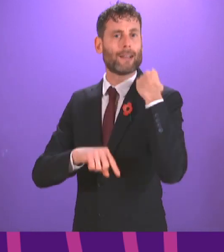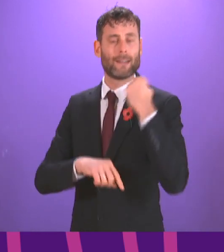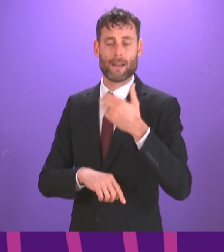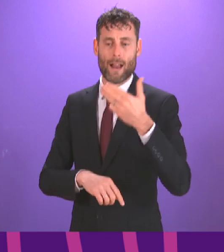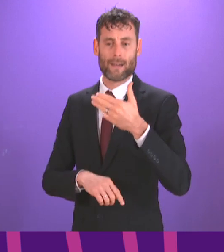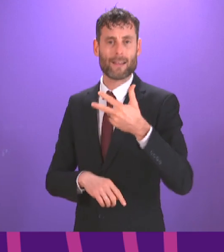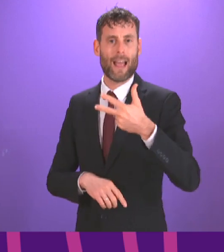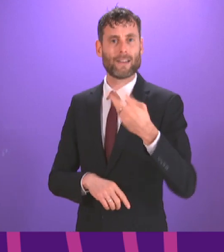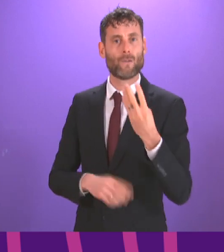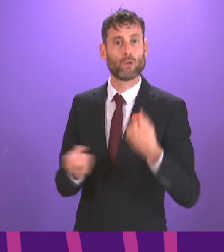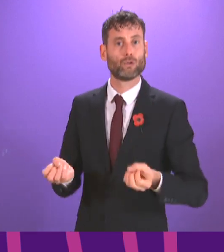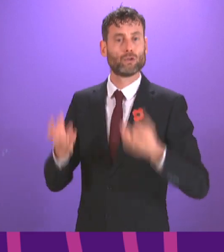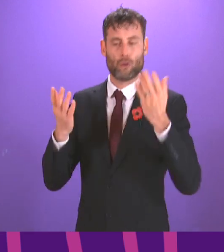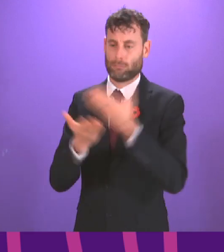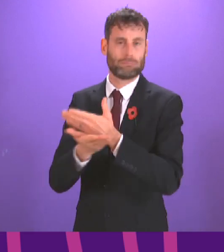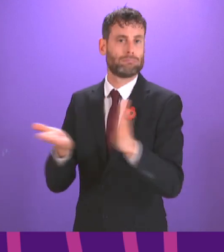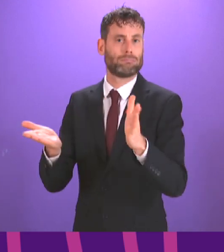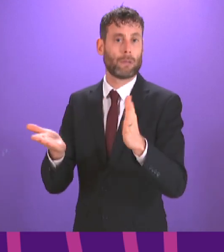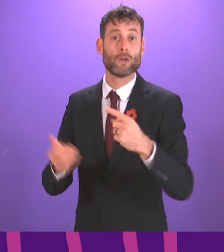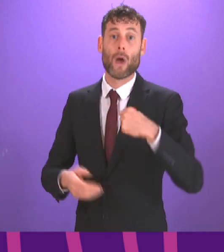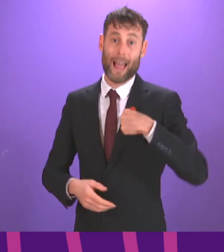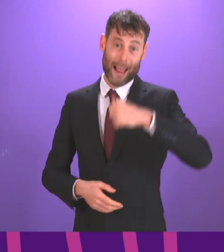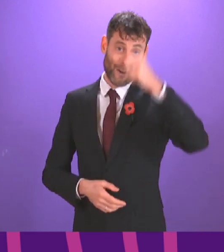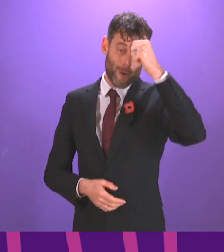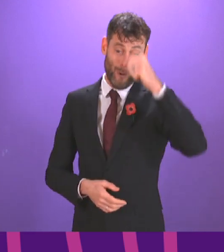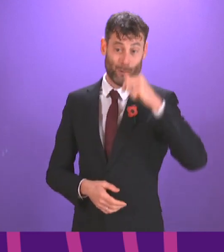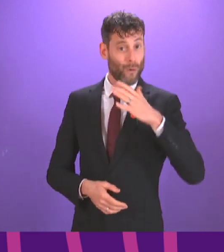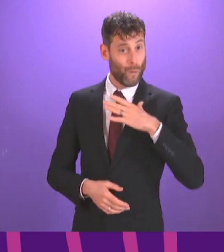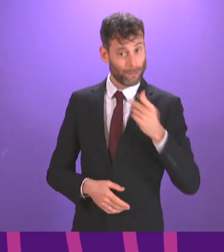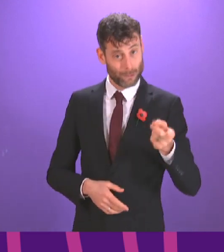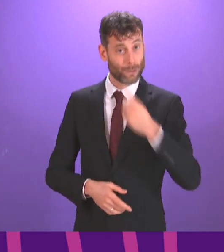I know that the Government wants the United Kingdom to hold an inquiry. Can I ask that